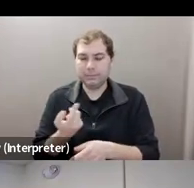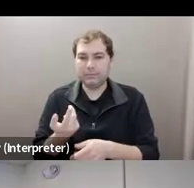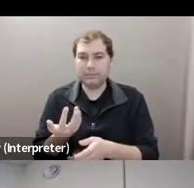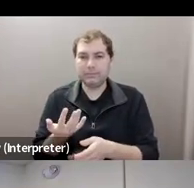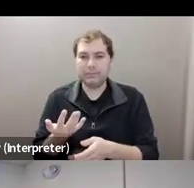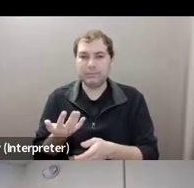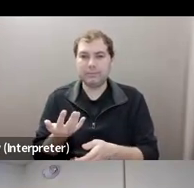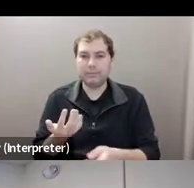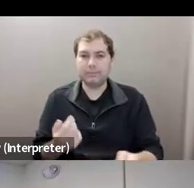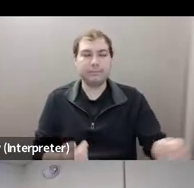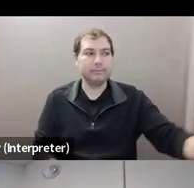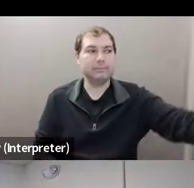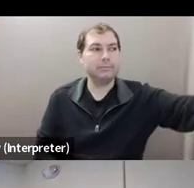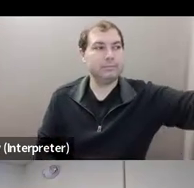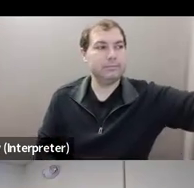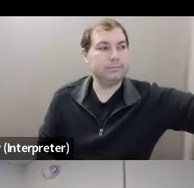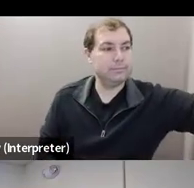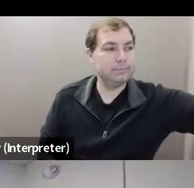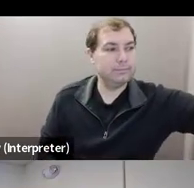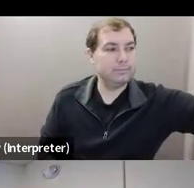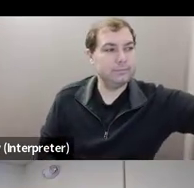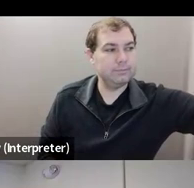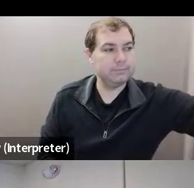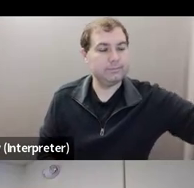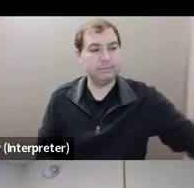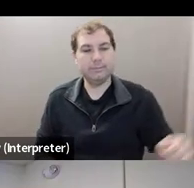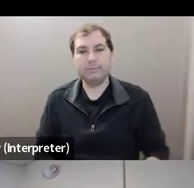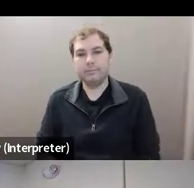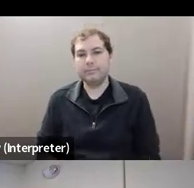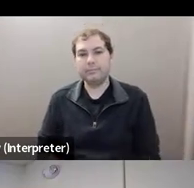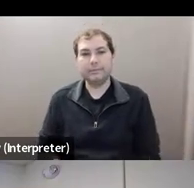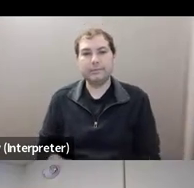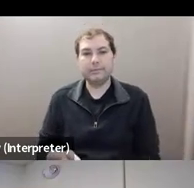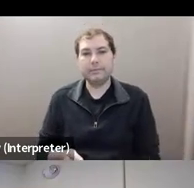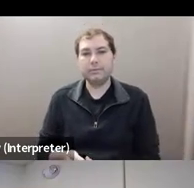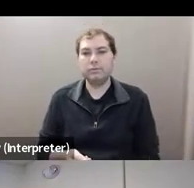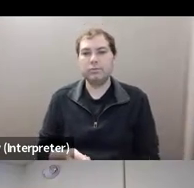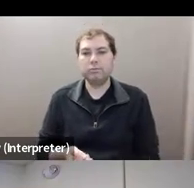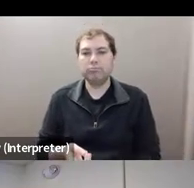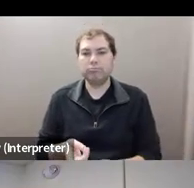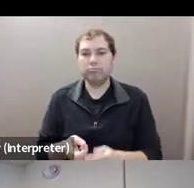17036717673: Erm 17036717673: manager, or whatever, and working working the way up through the system.